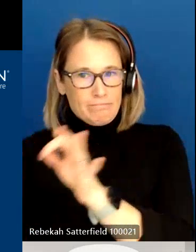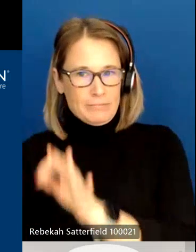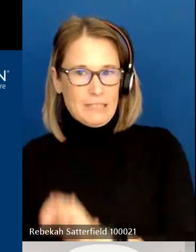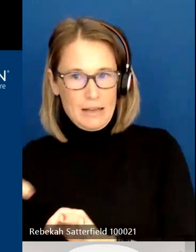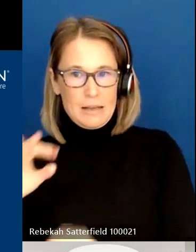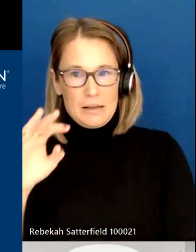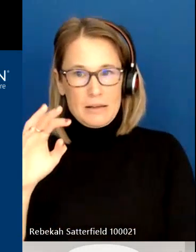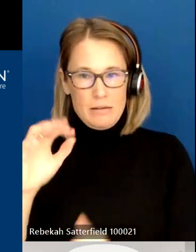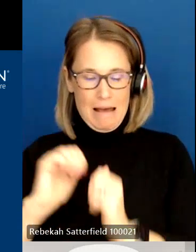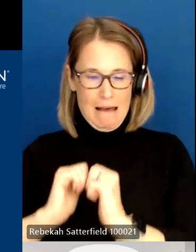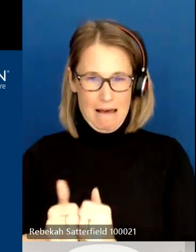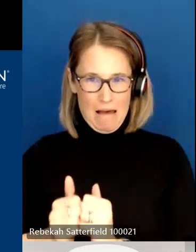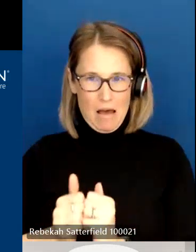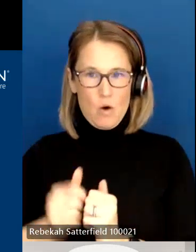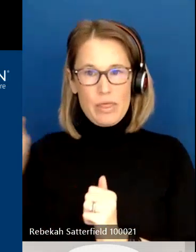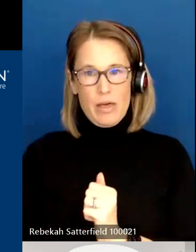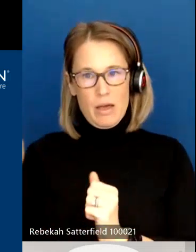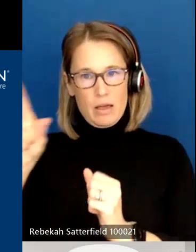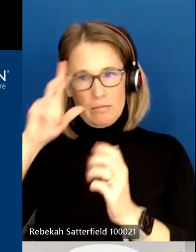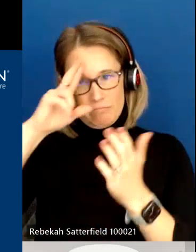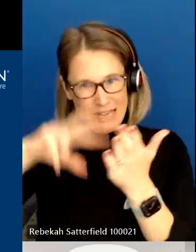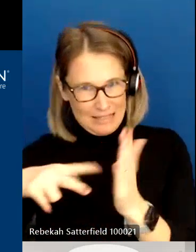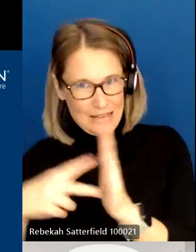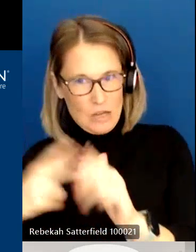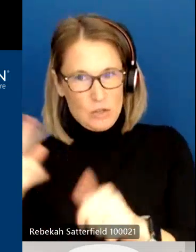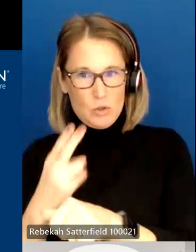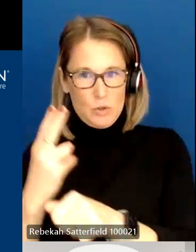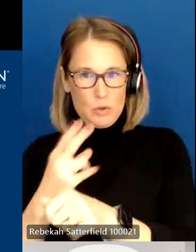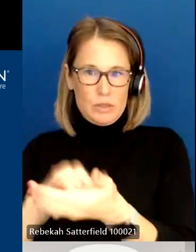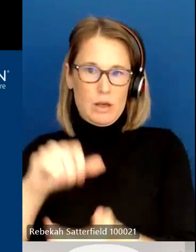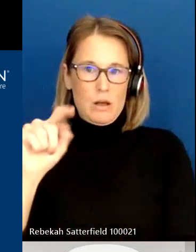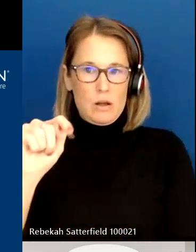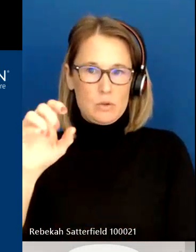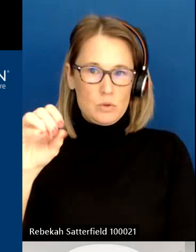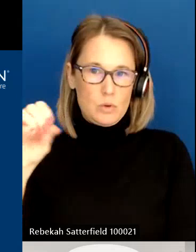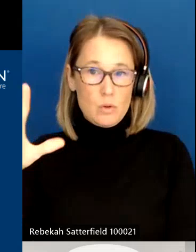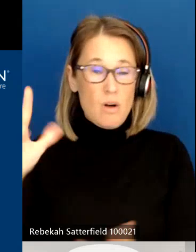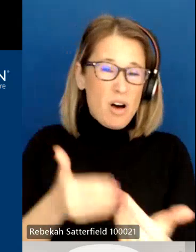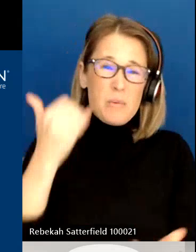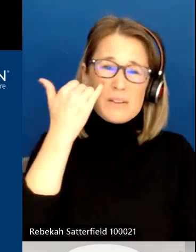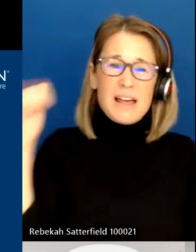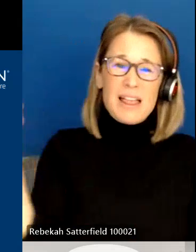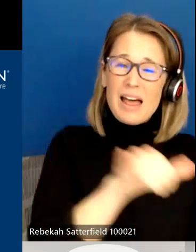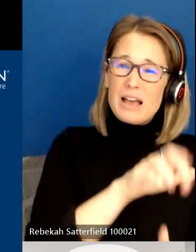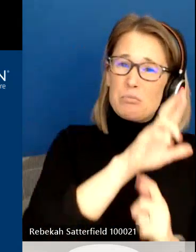that it is intended to be used almost like a prescription drug U where you have the on label